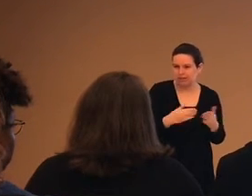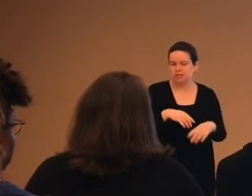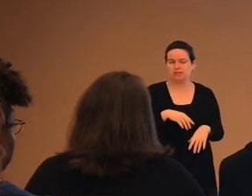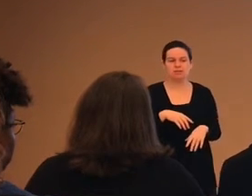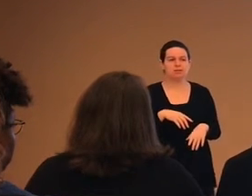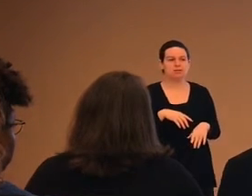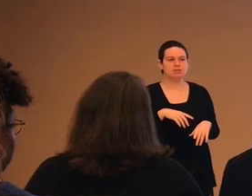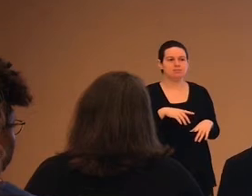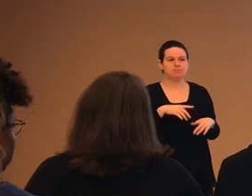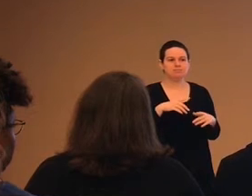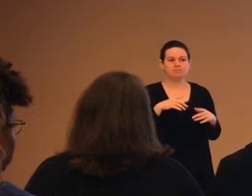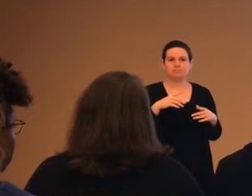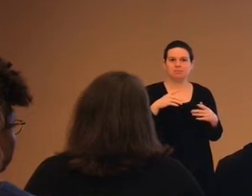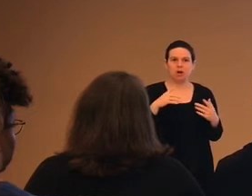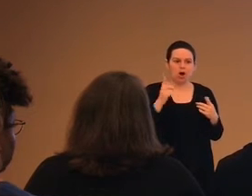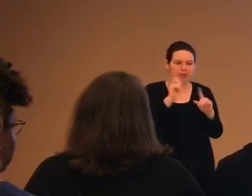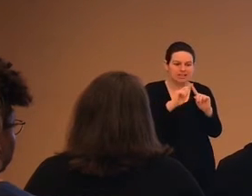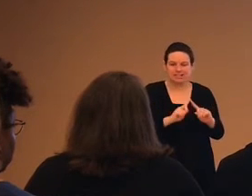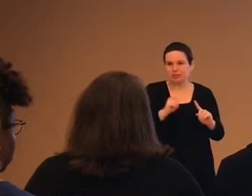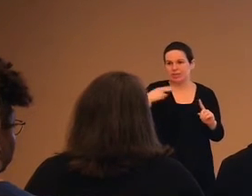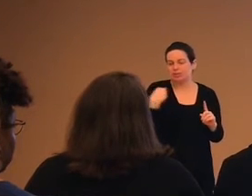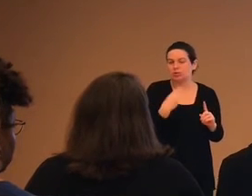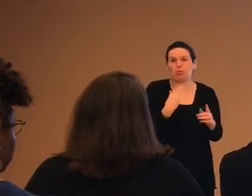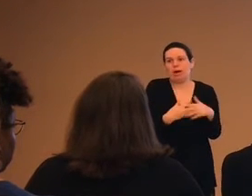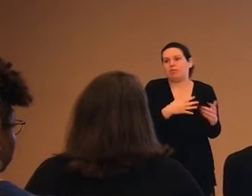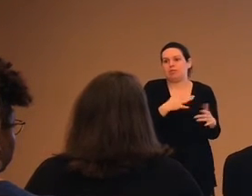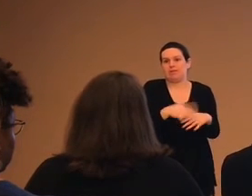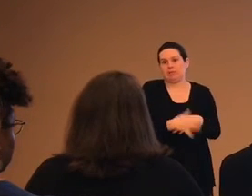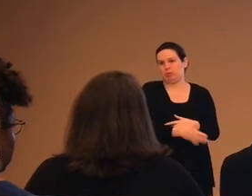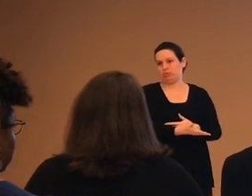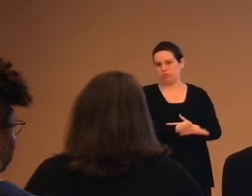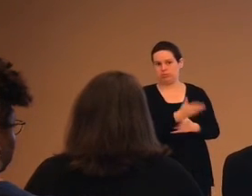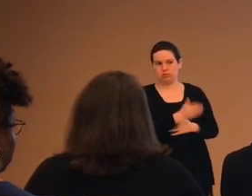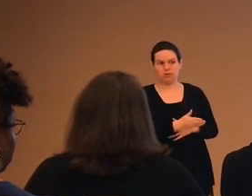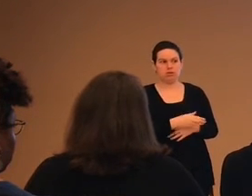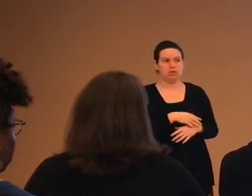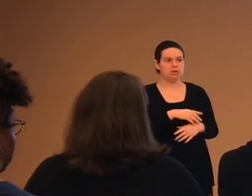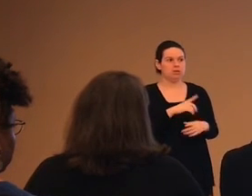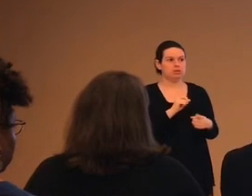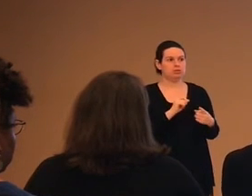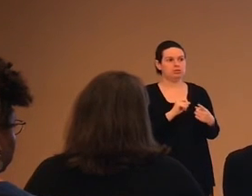oral histories Whatever's available to gather and